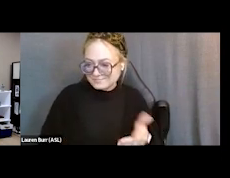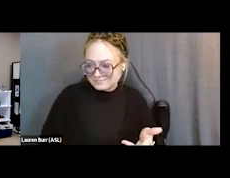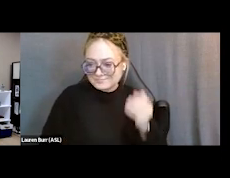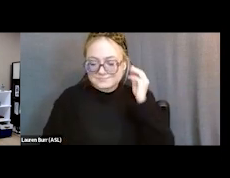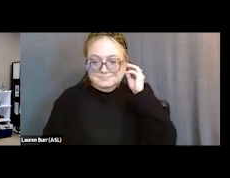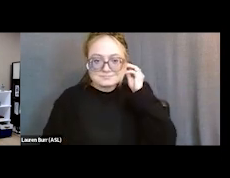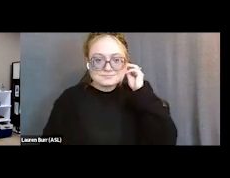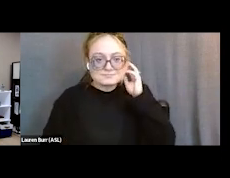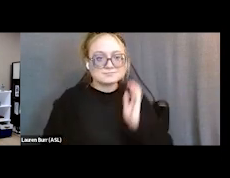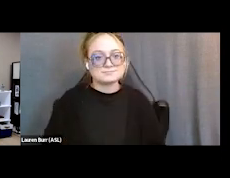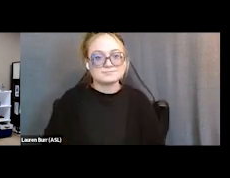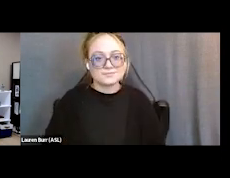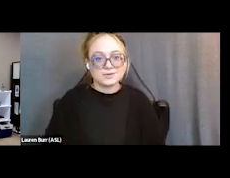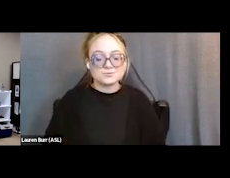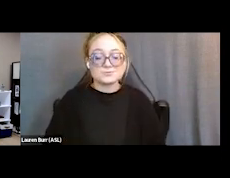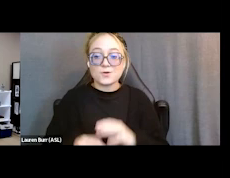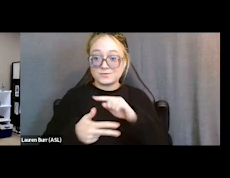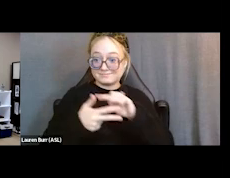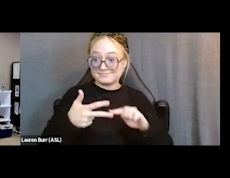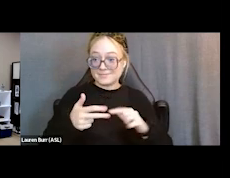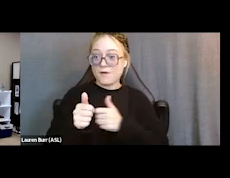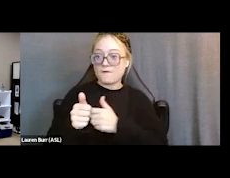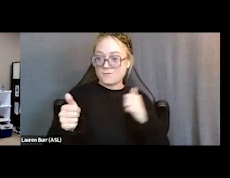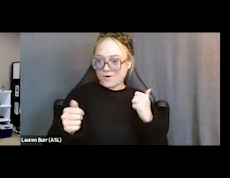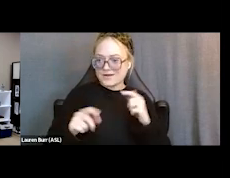So don't do those things. However, they're pretty natural, right?